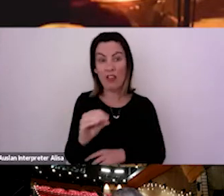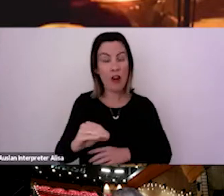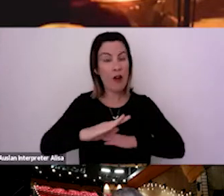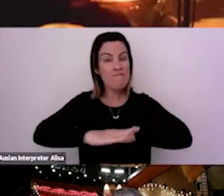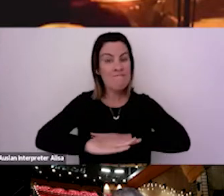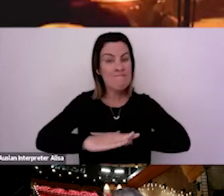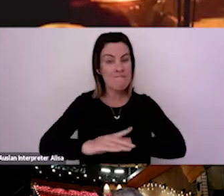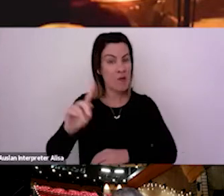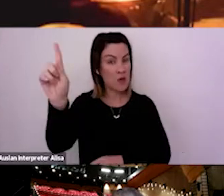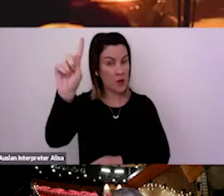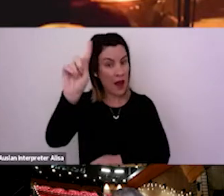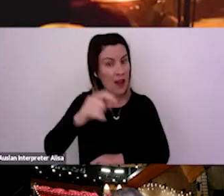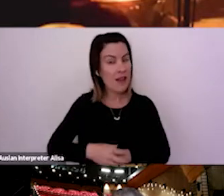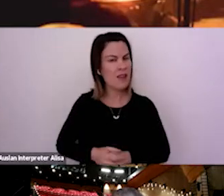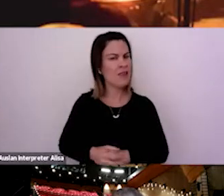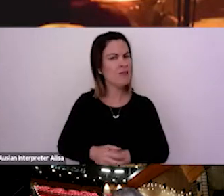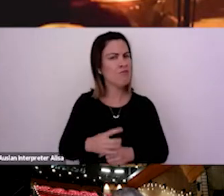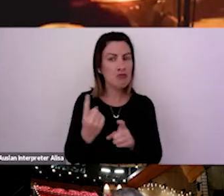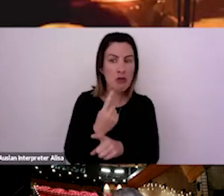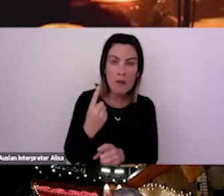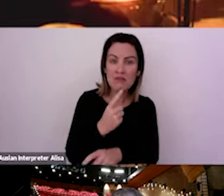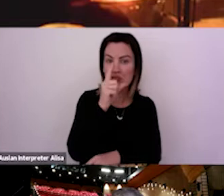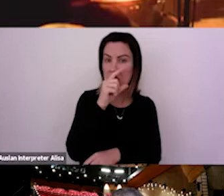Let's make that a really informal discussion and space.